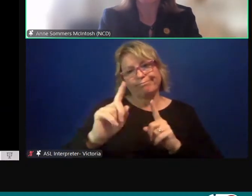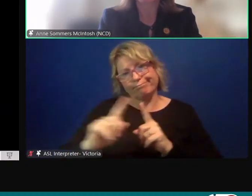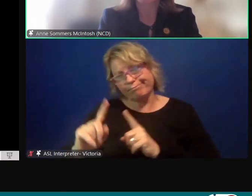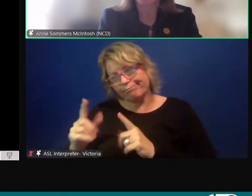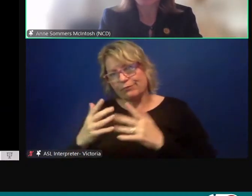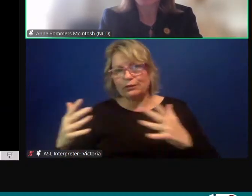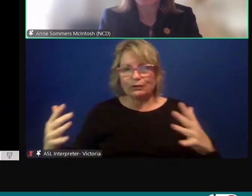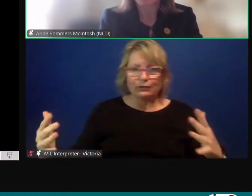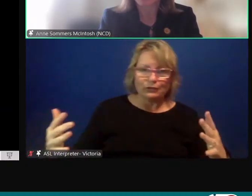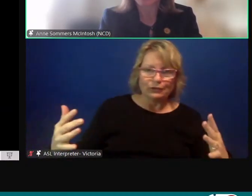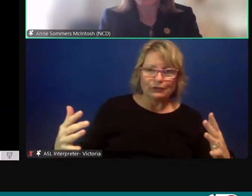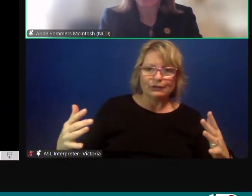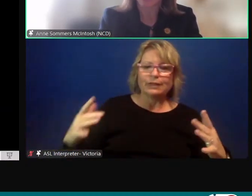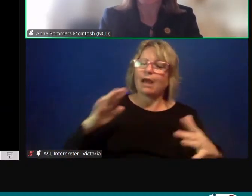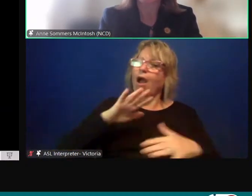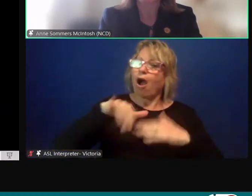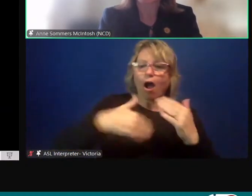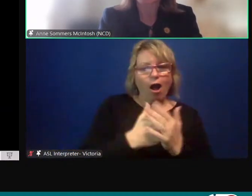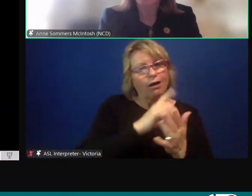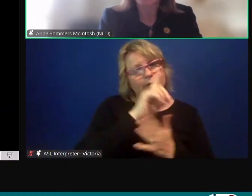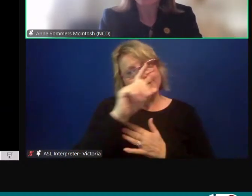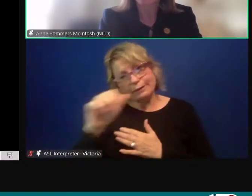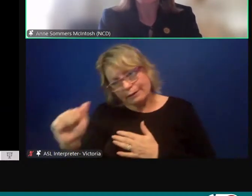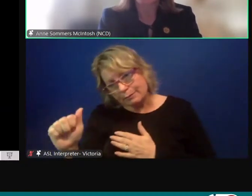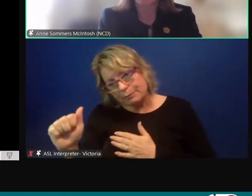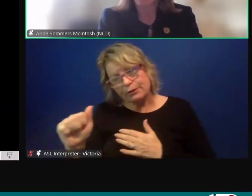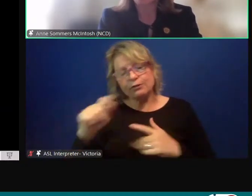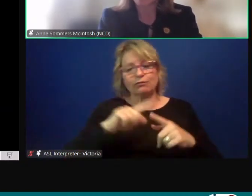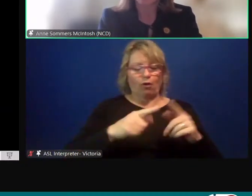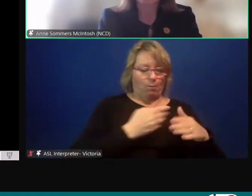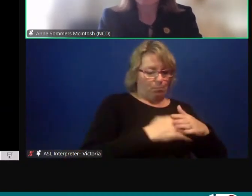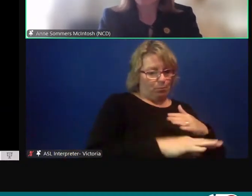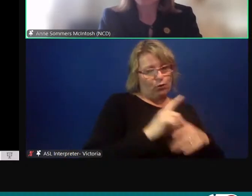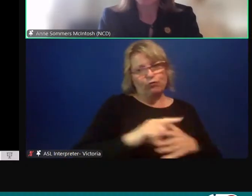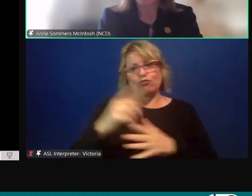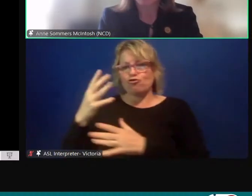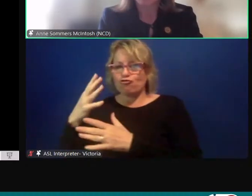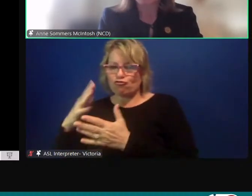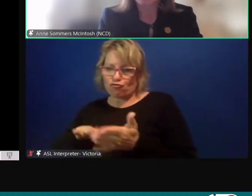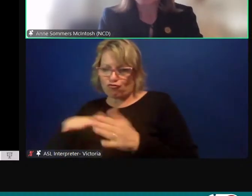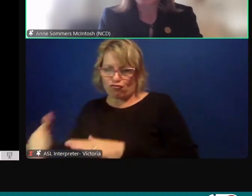all severities of disability and all disabilities, and all topics of